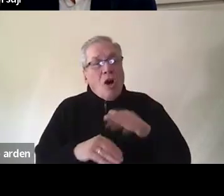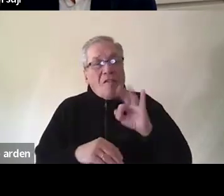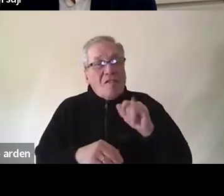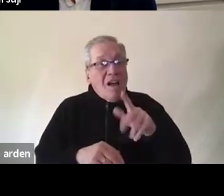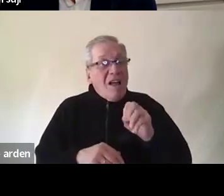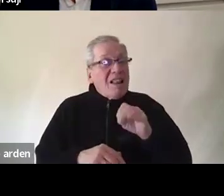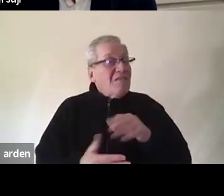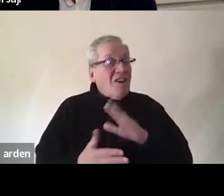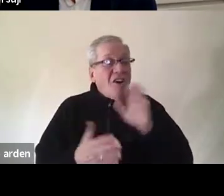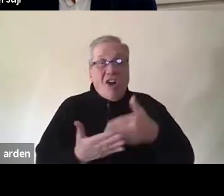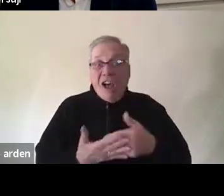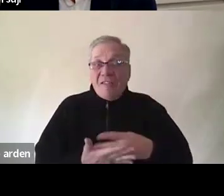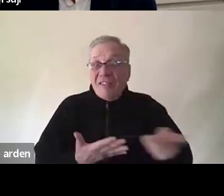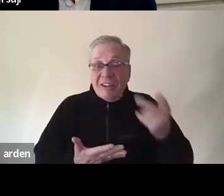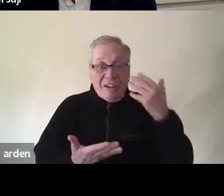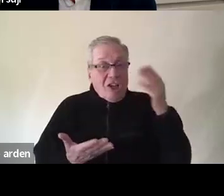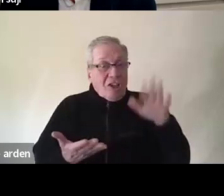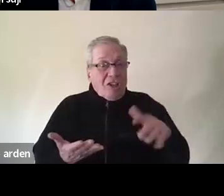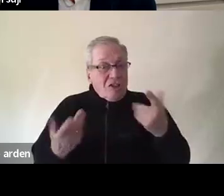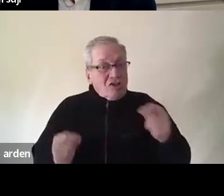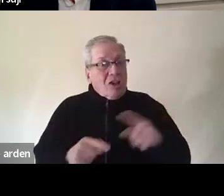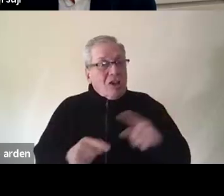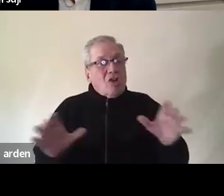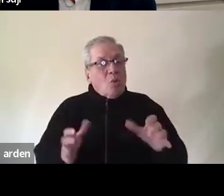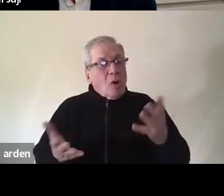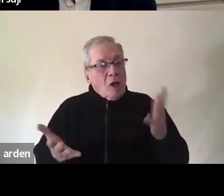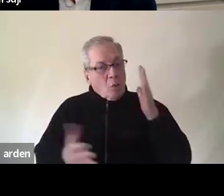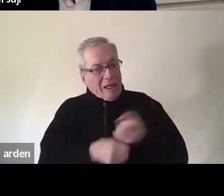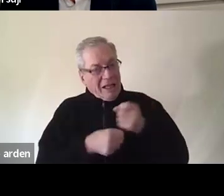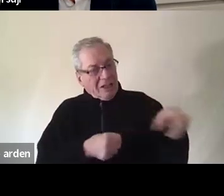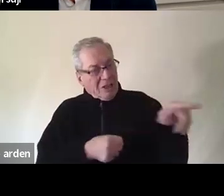If all fails you have to try what is going to get the student attention,